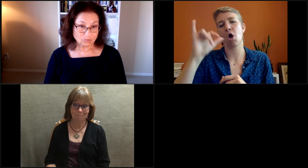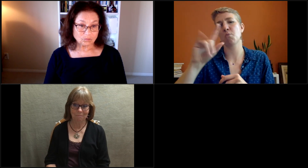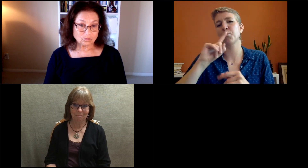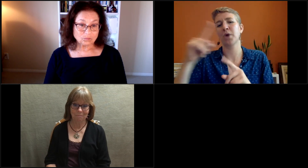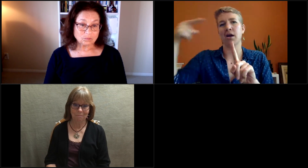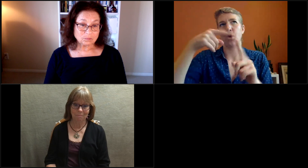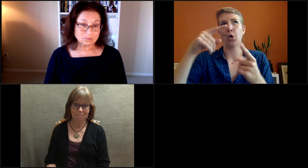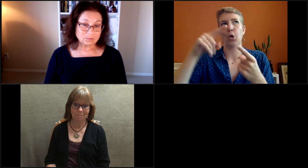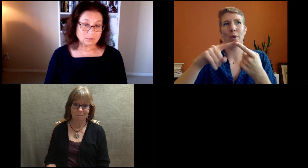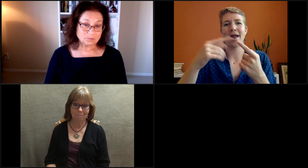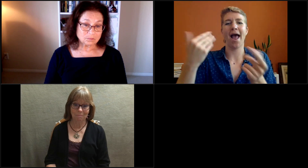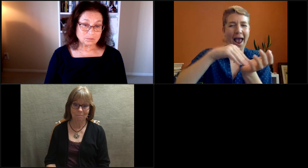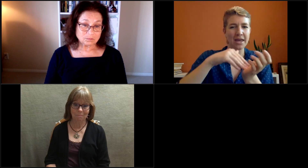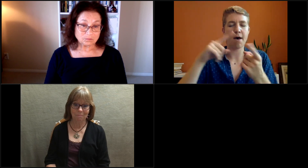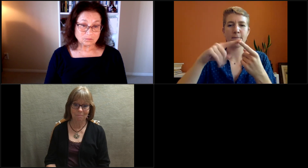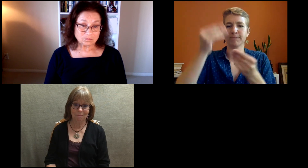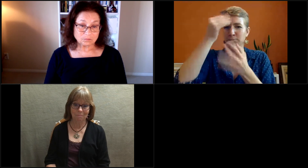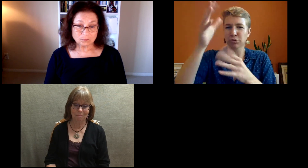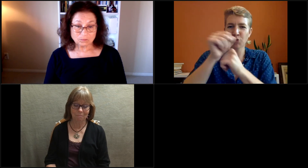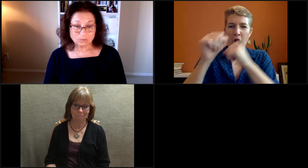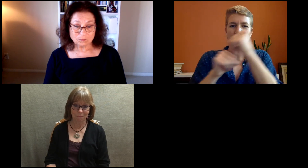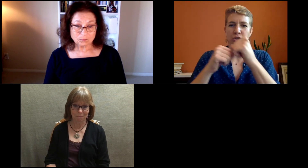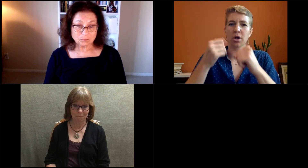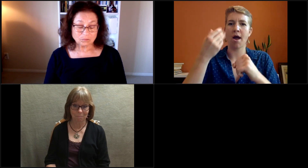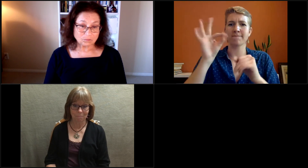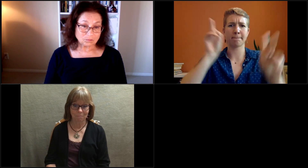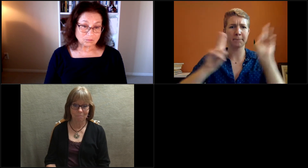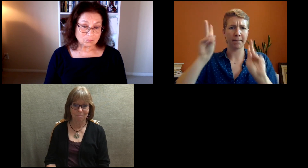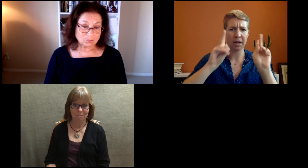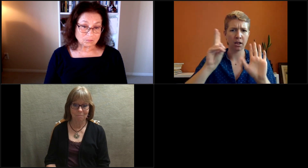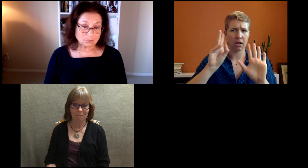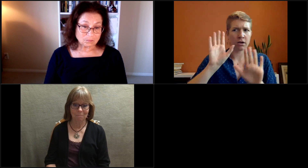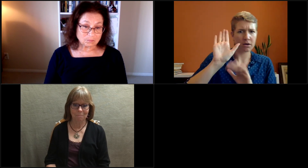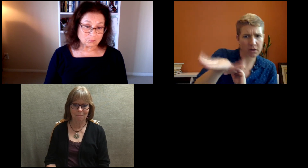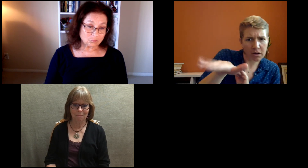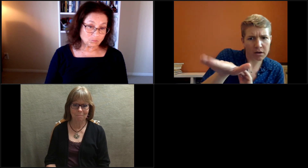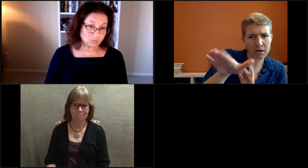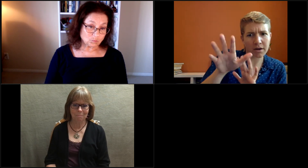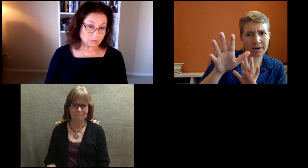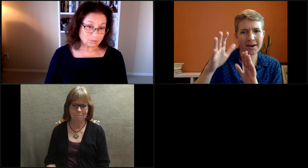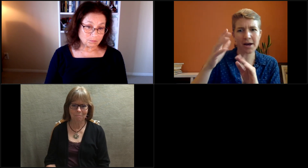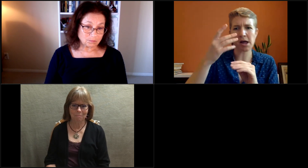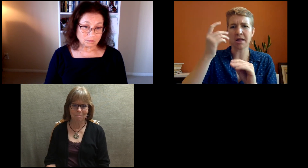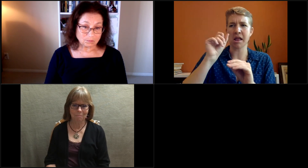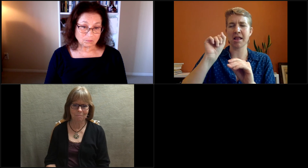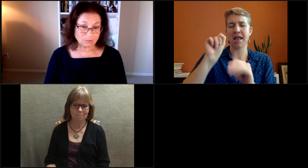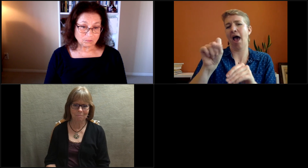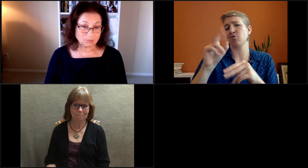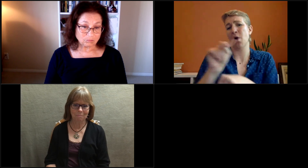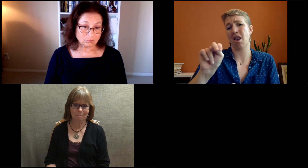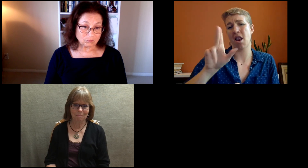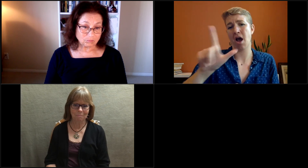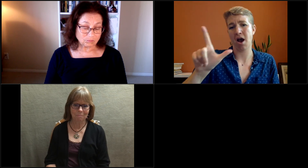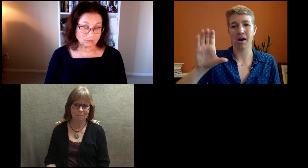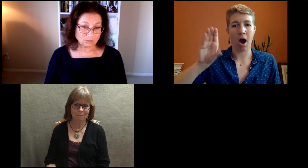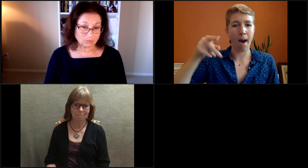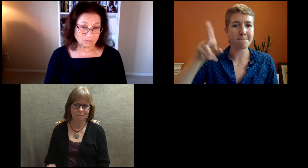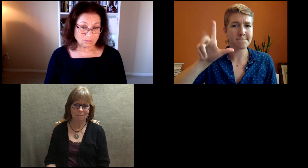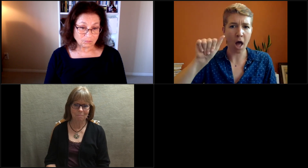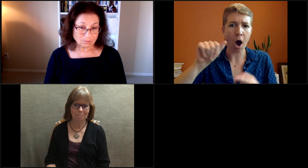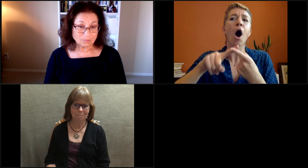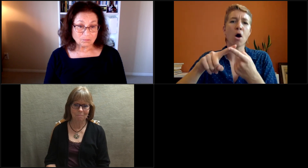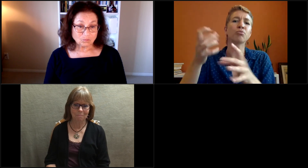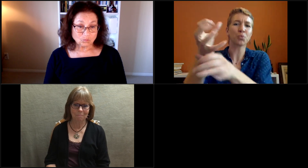[Declarative] sentences were usually what we saw, and I think, again, that goes back to the structure of the information that’s being shared.